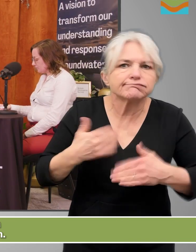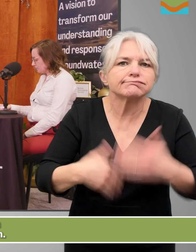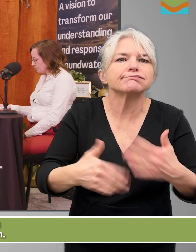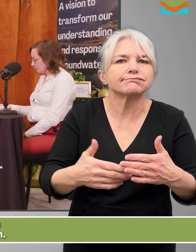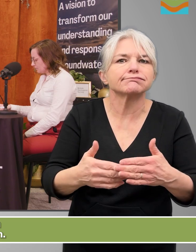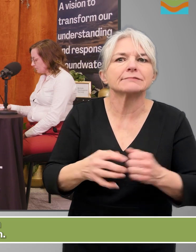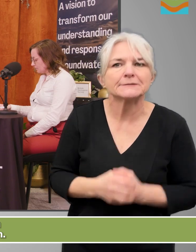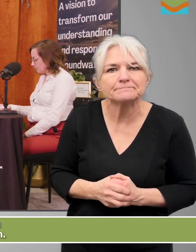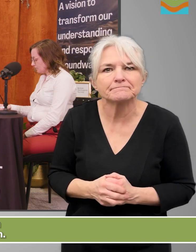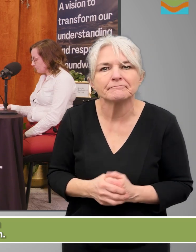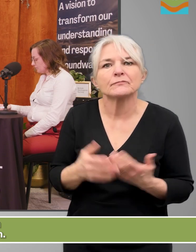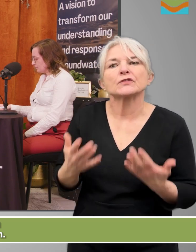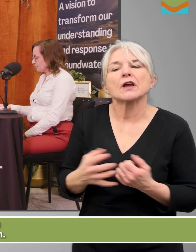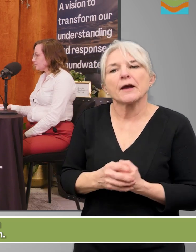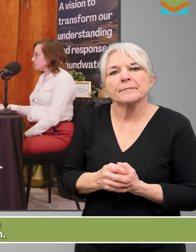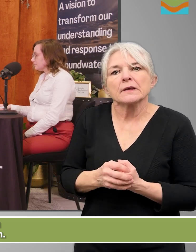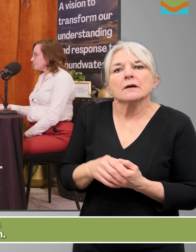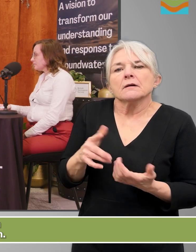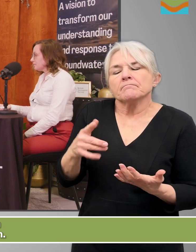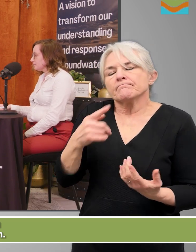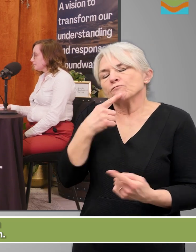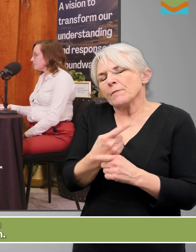separately, is the gap in the incoming information.